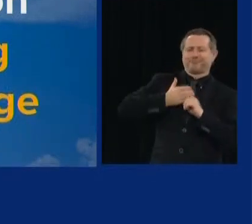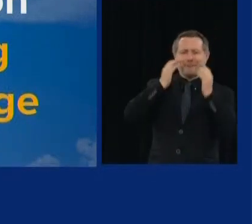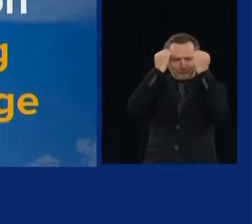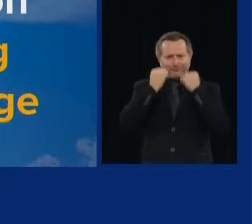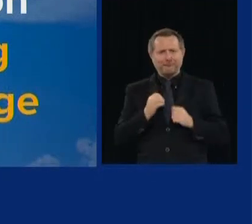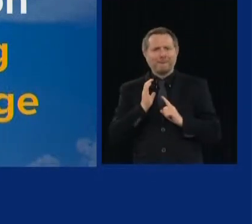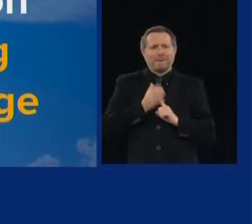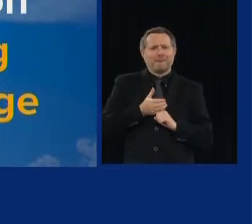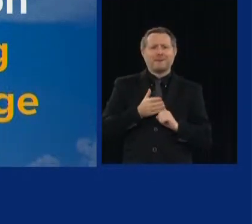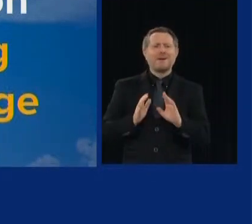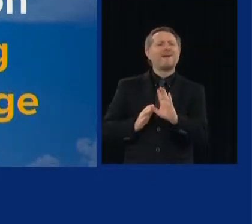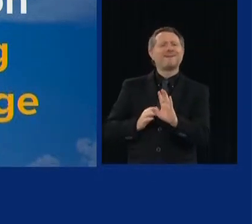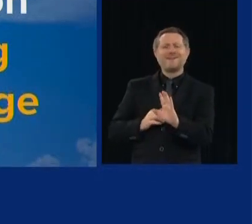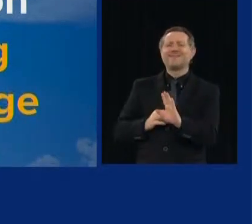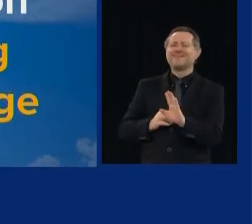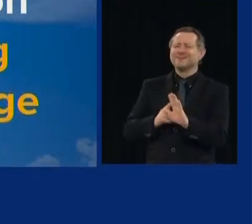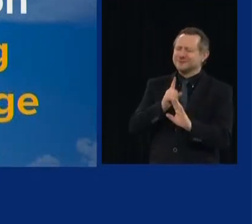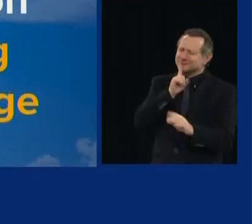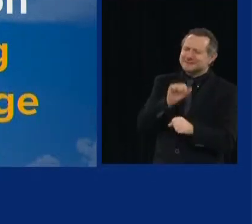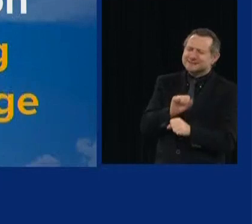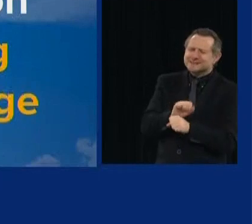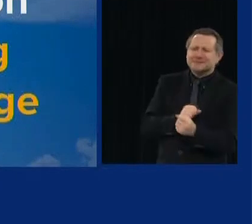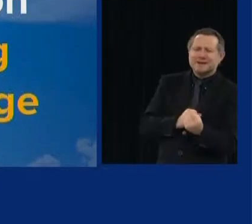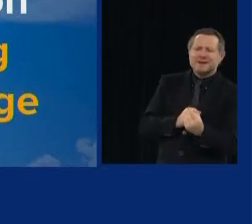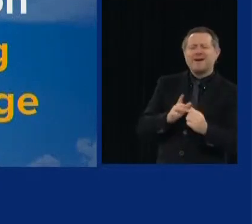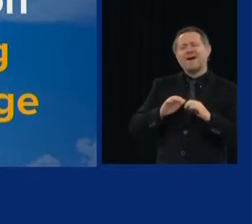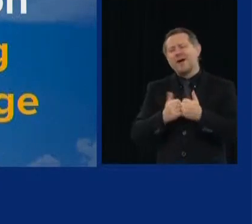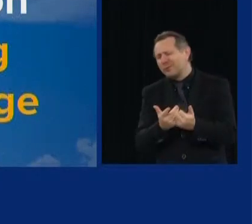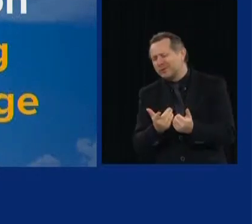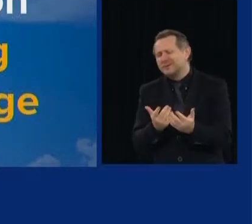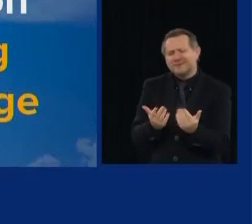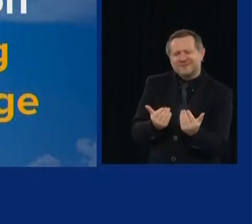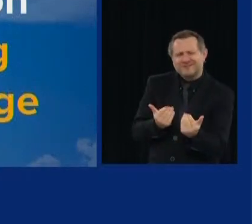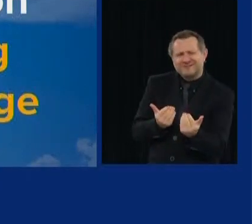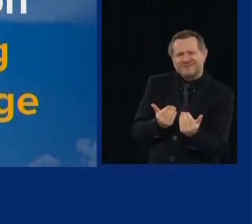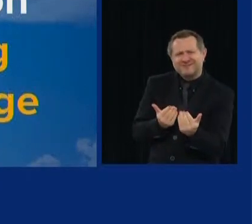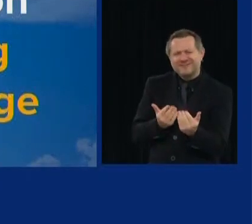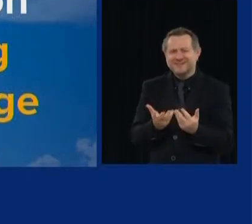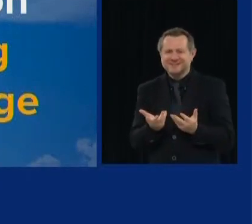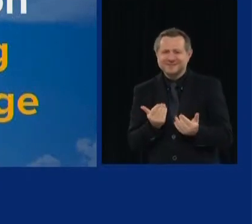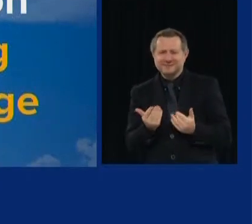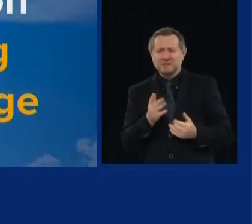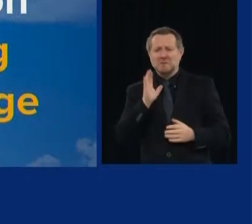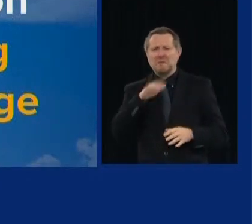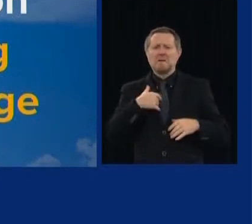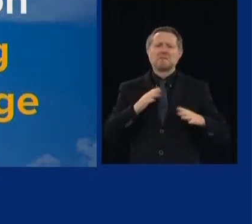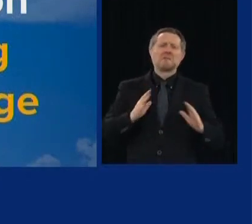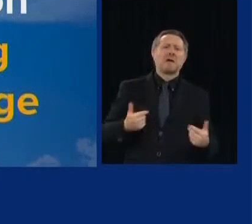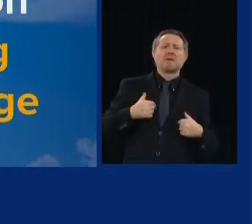HOW ARE YOU? I'M DOING FINE. THANK YOU. HOW ARE YOU? I'M OKAY.